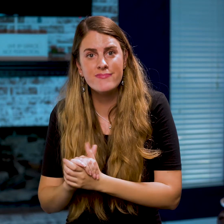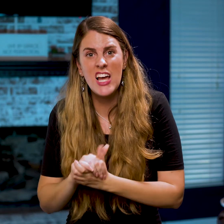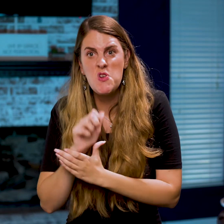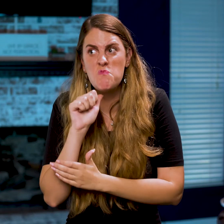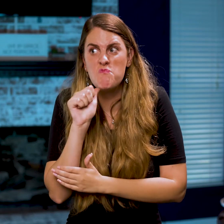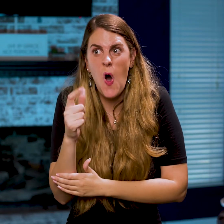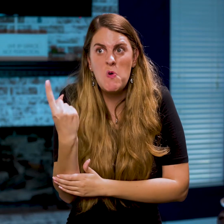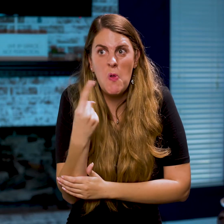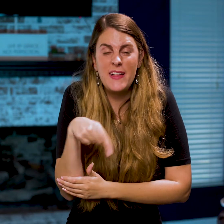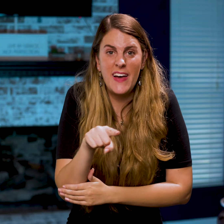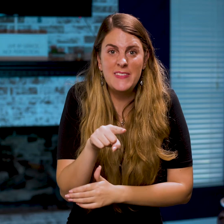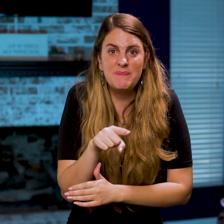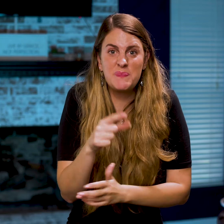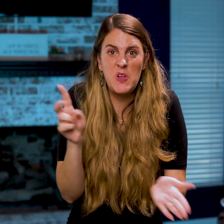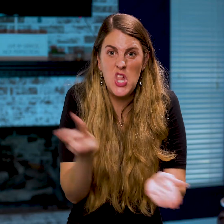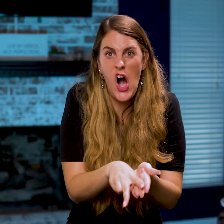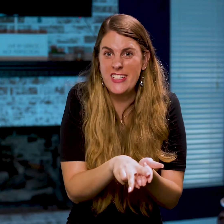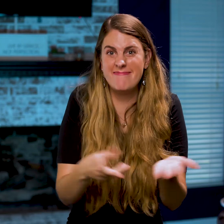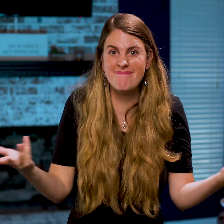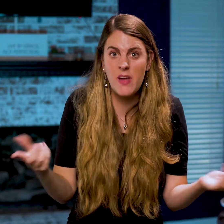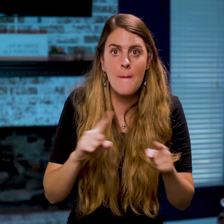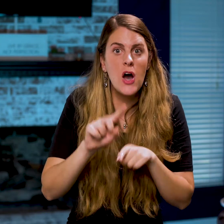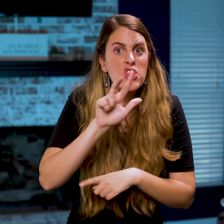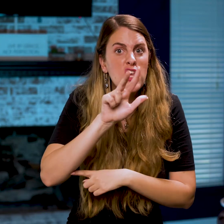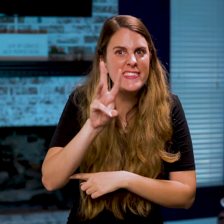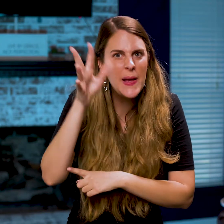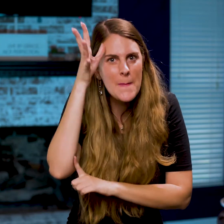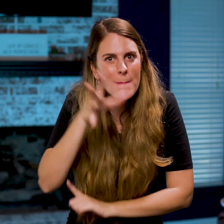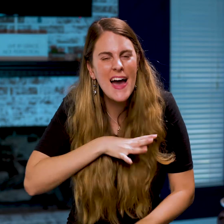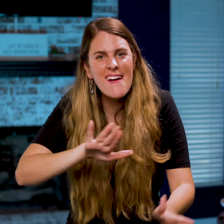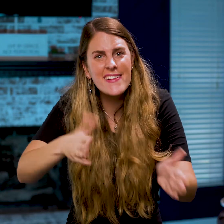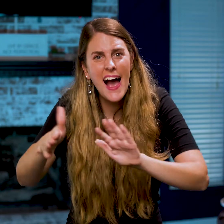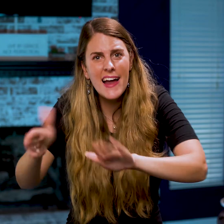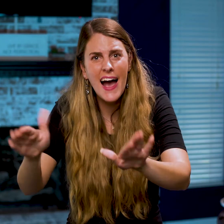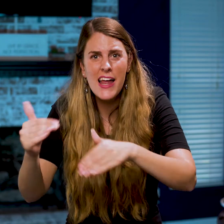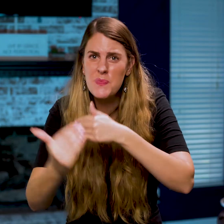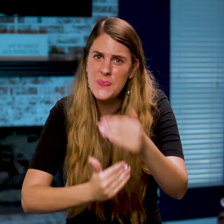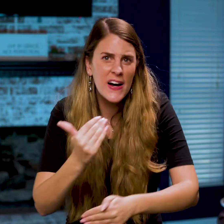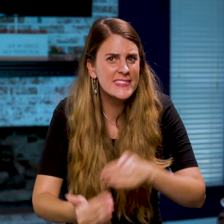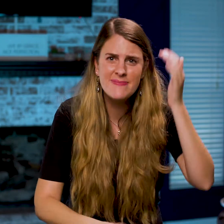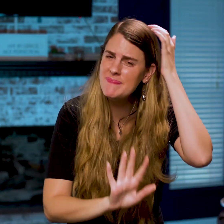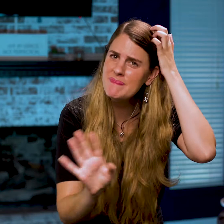Not only do they lose, but 36 men die in the process.